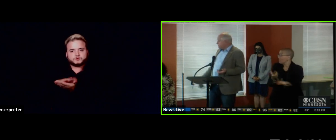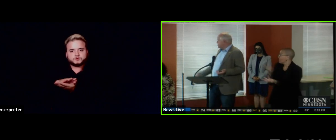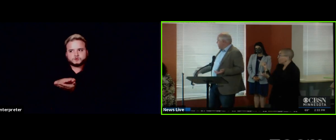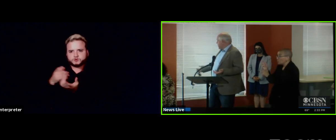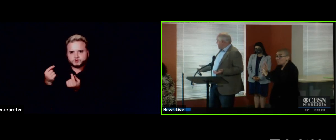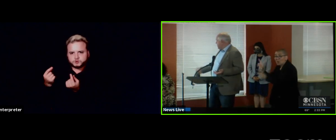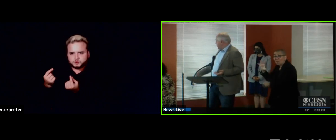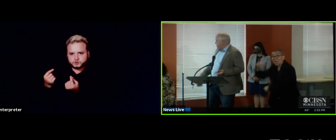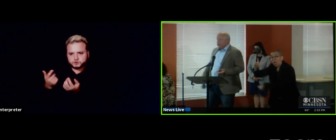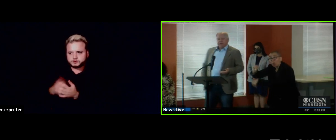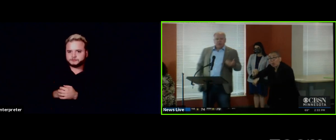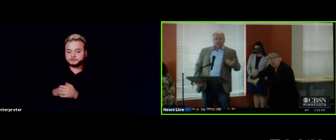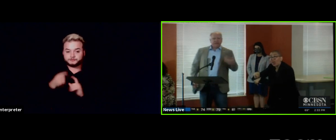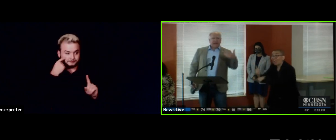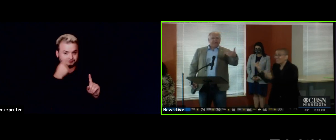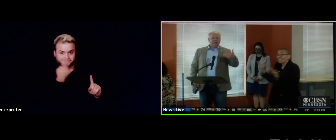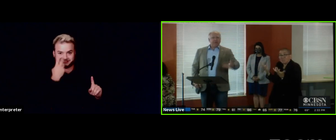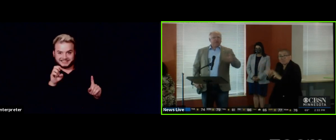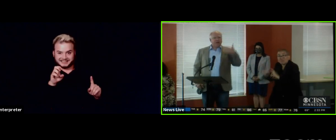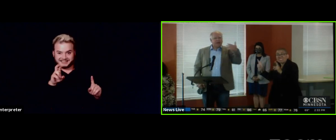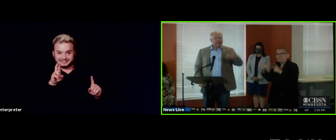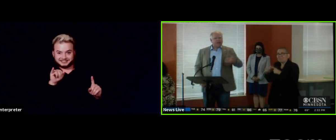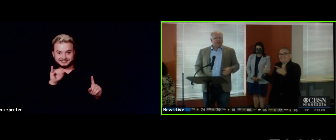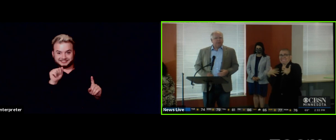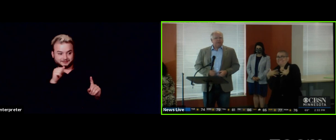scary when you get there what's going to happen? When you get there how do you keep employees